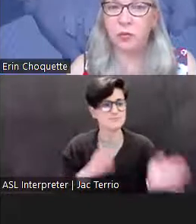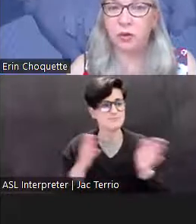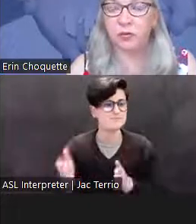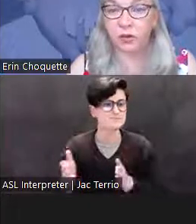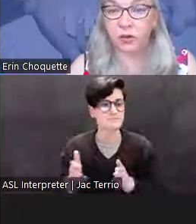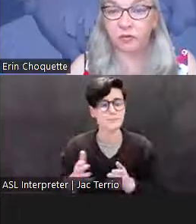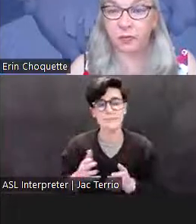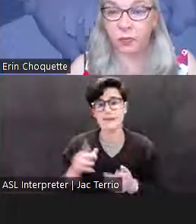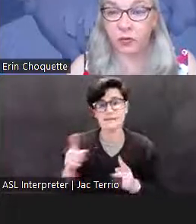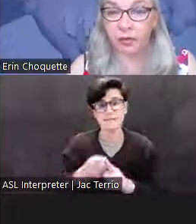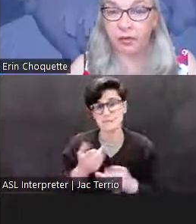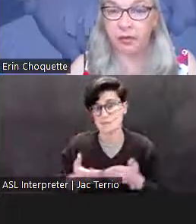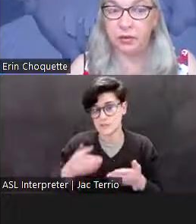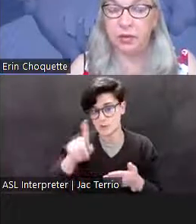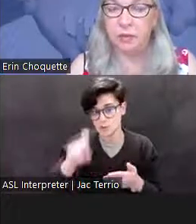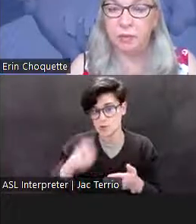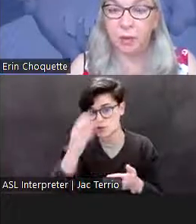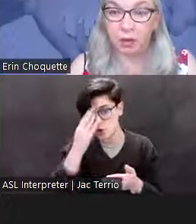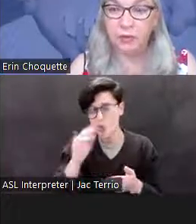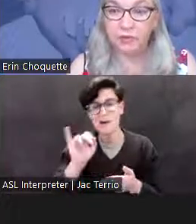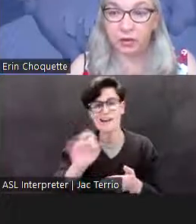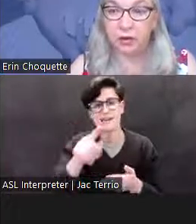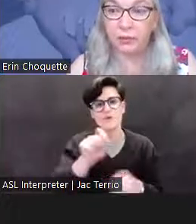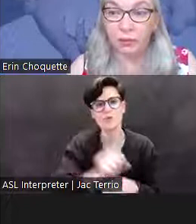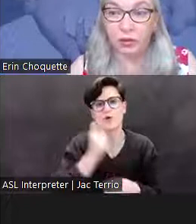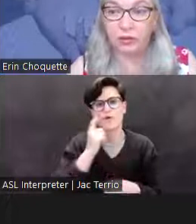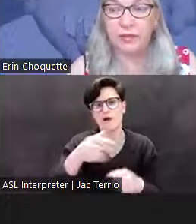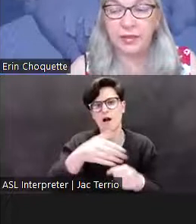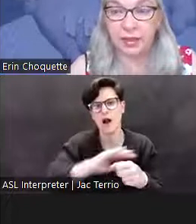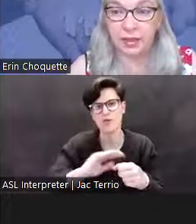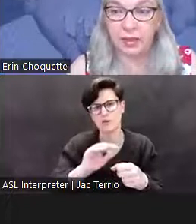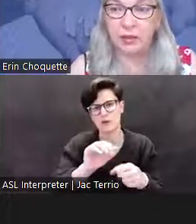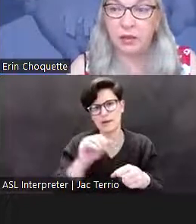you work for a covered employer. 15:47:48 Almost all employers in Connecticut